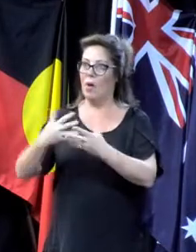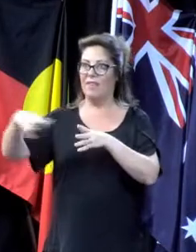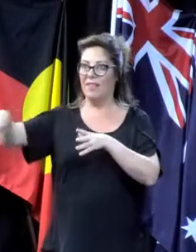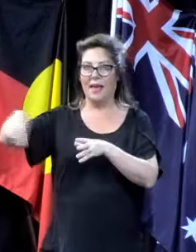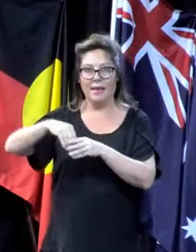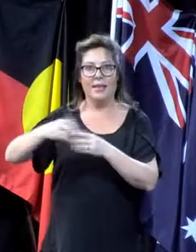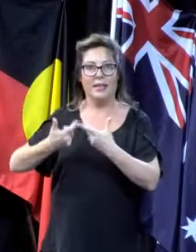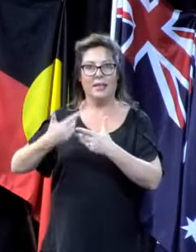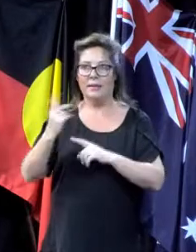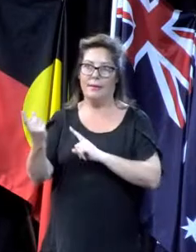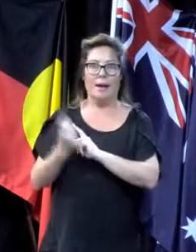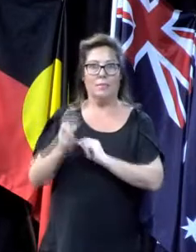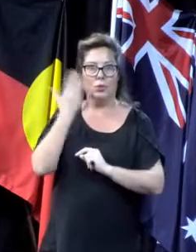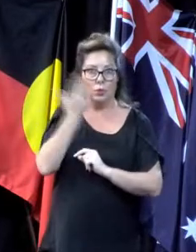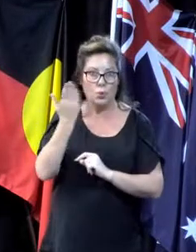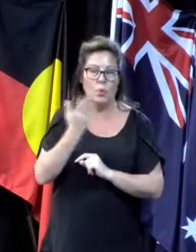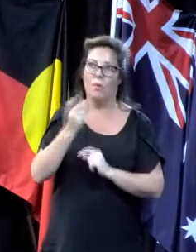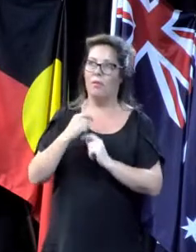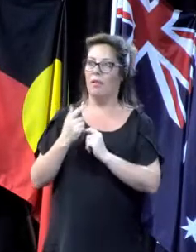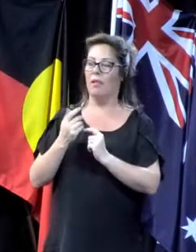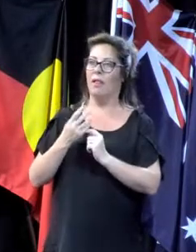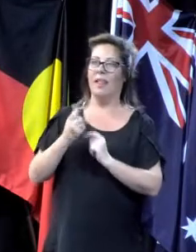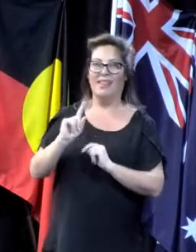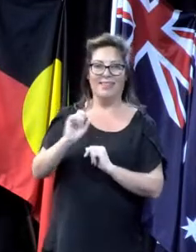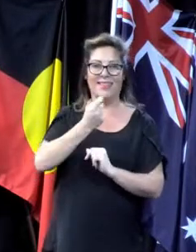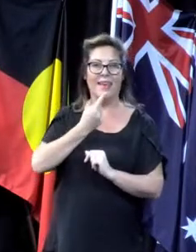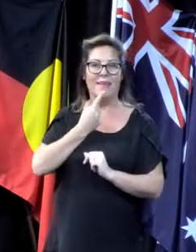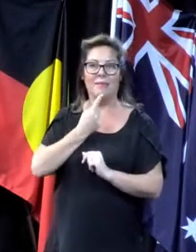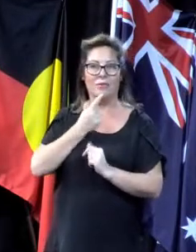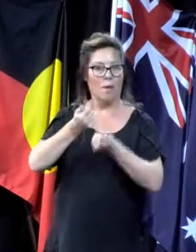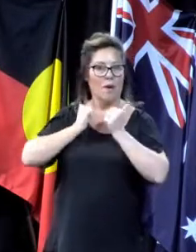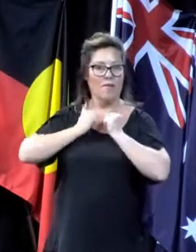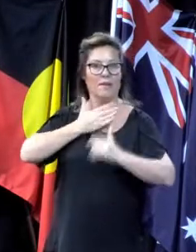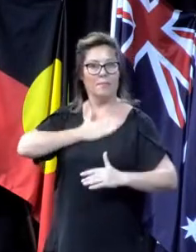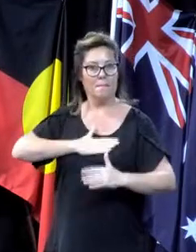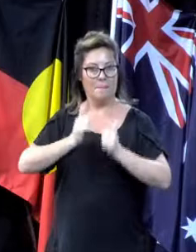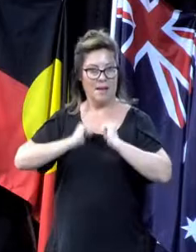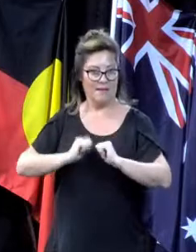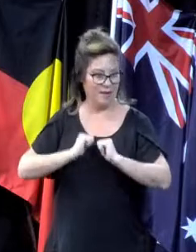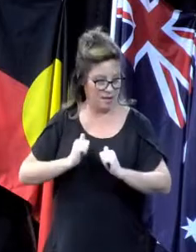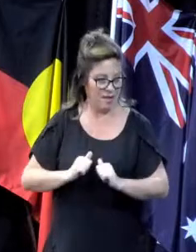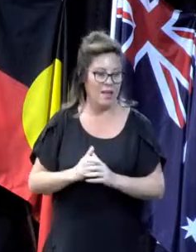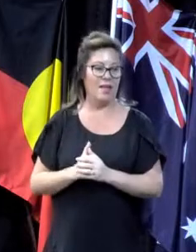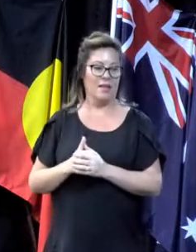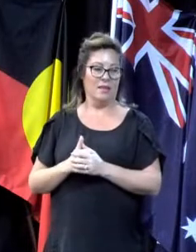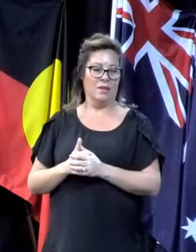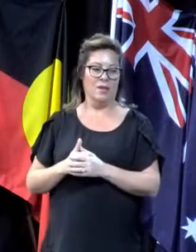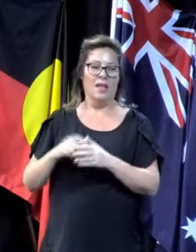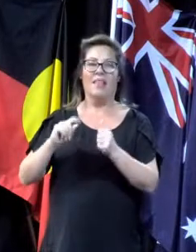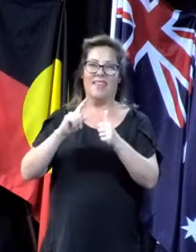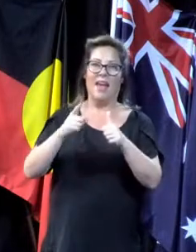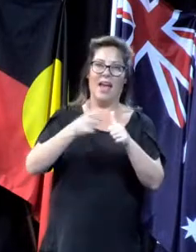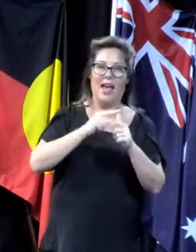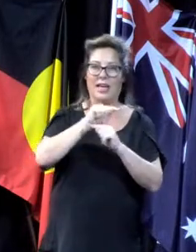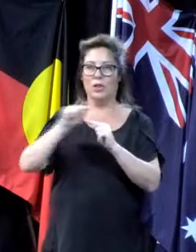It's behavioral data is all used together to collaborate allocation